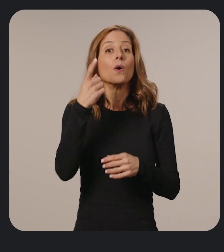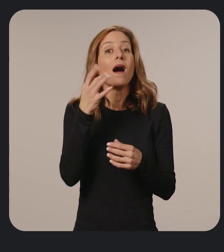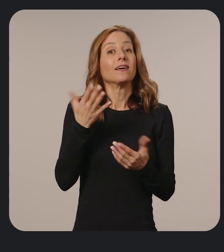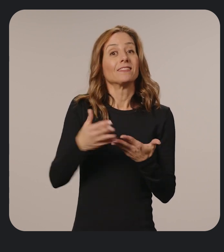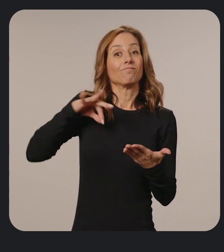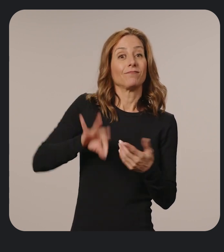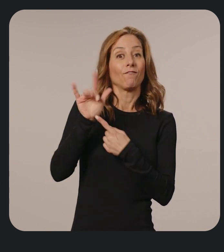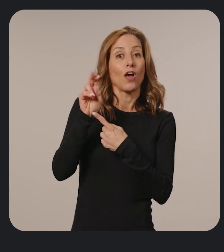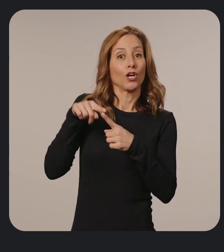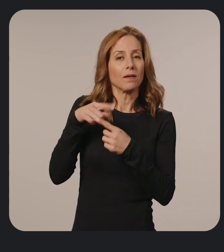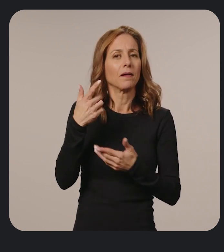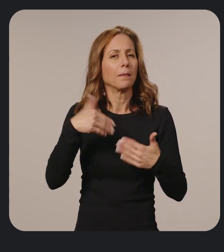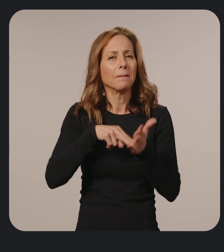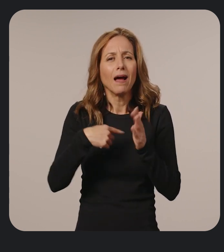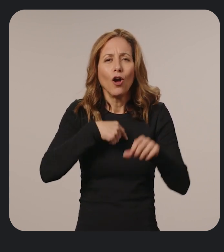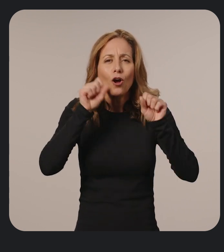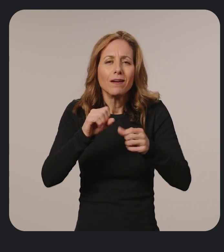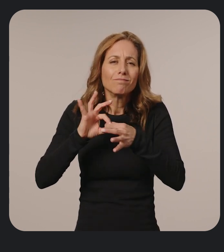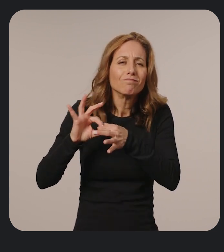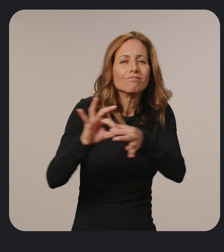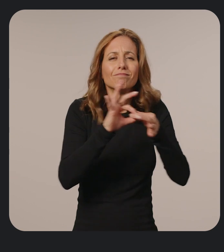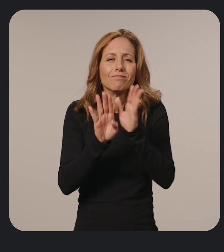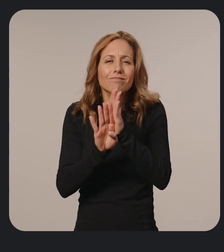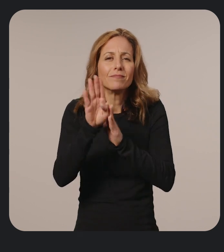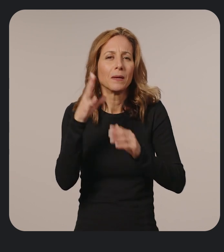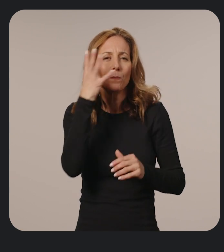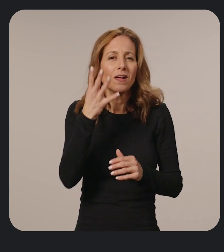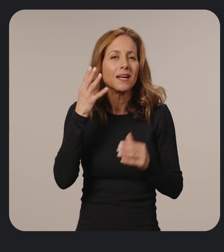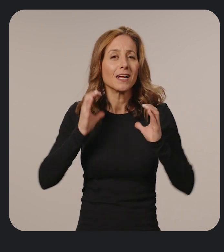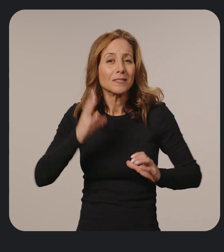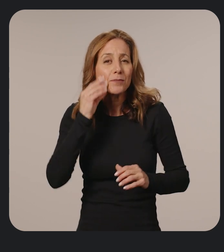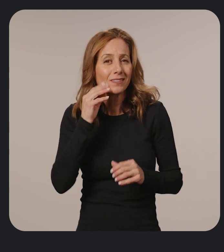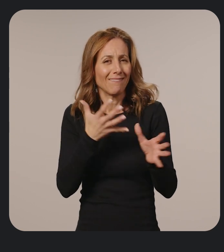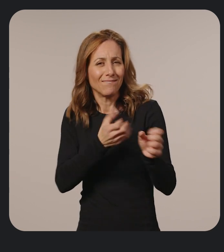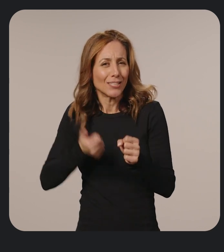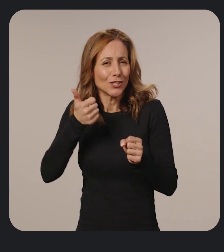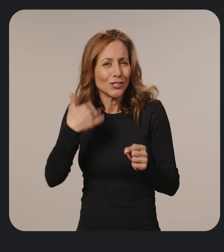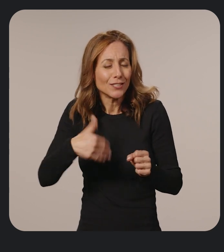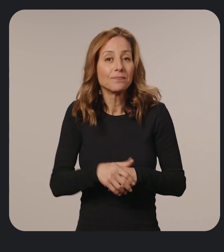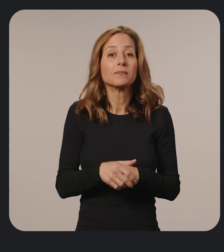it's really enabled us to build a really cohesive and beautiful customer experience at a faster clip.